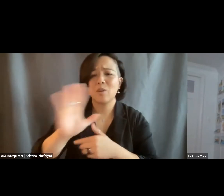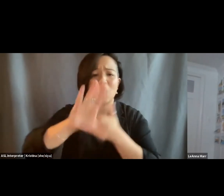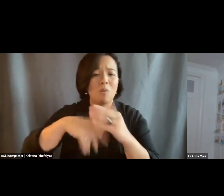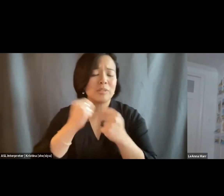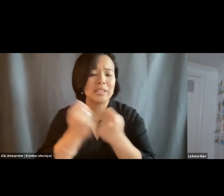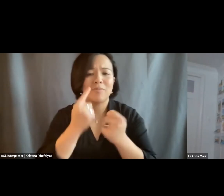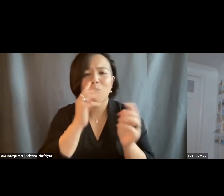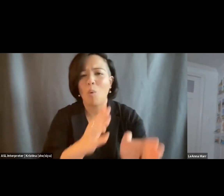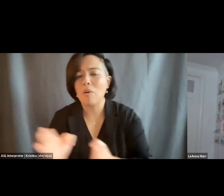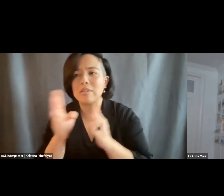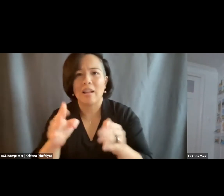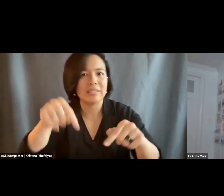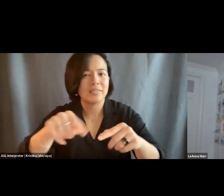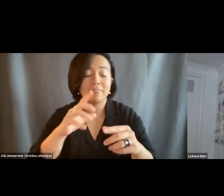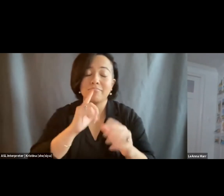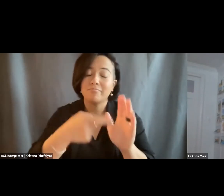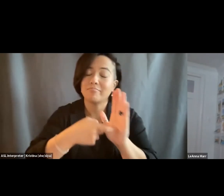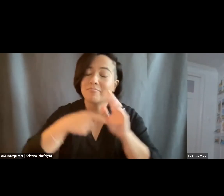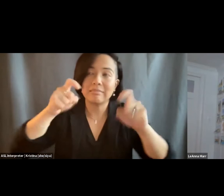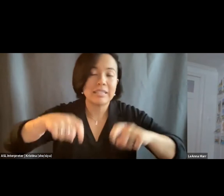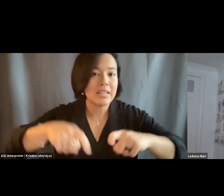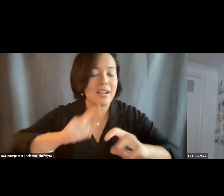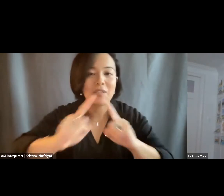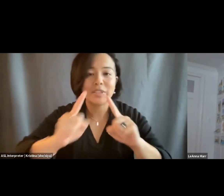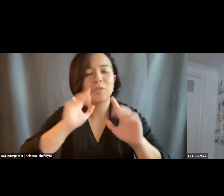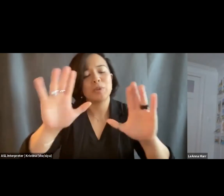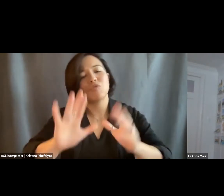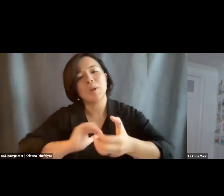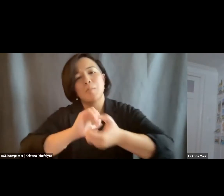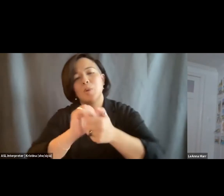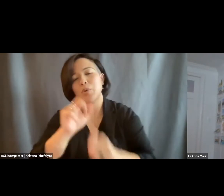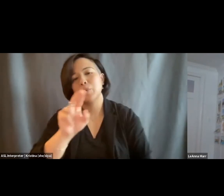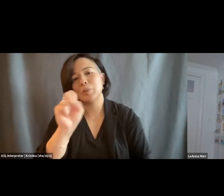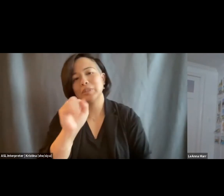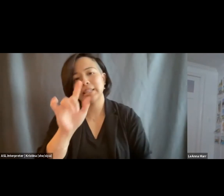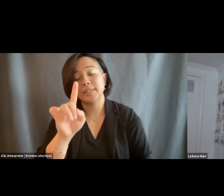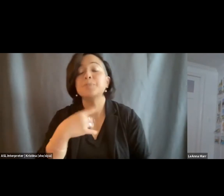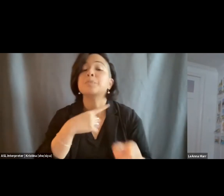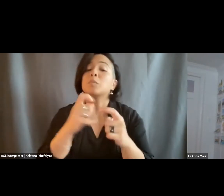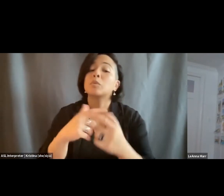partner with USAID. I'd also just like to thank CAMFED.